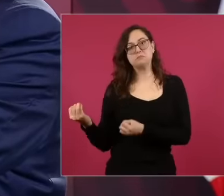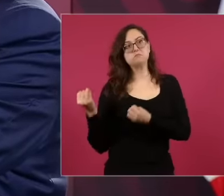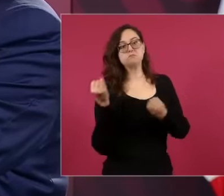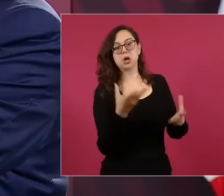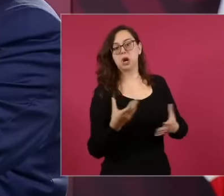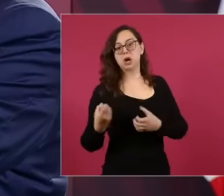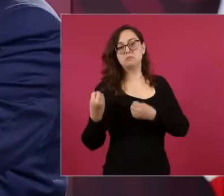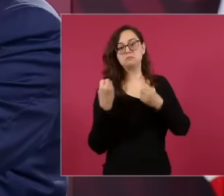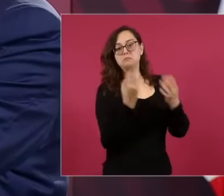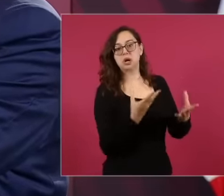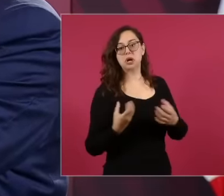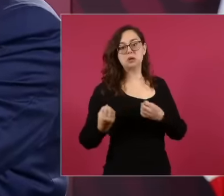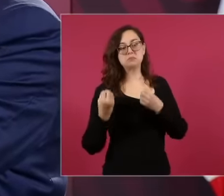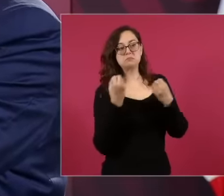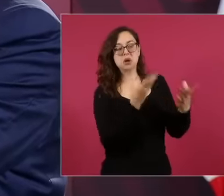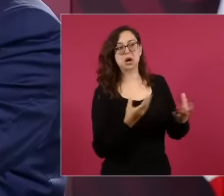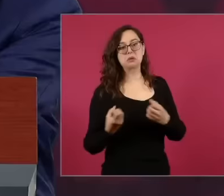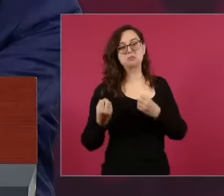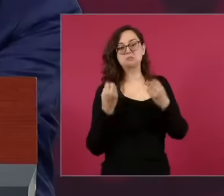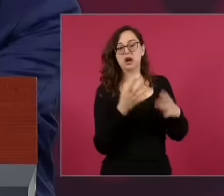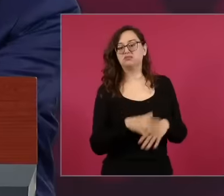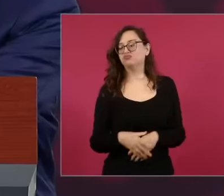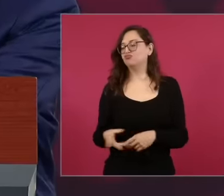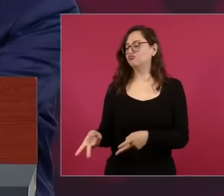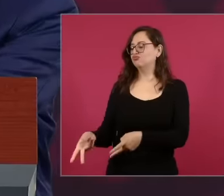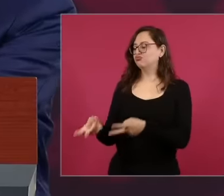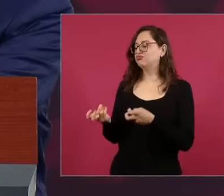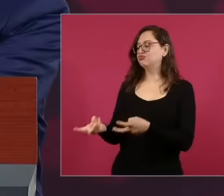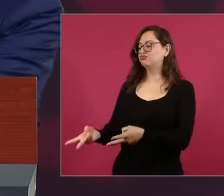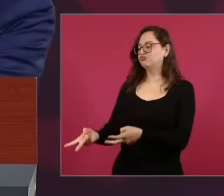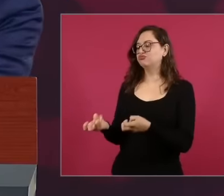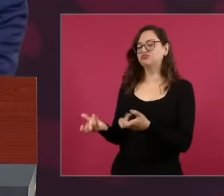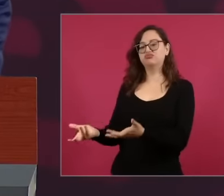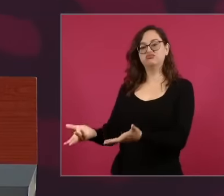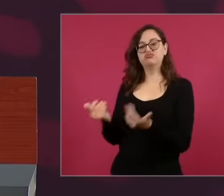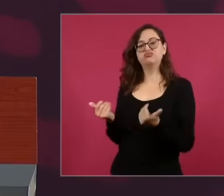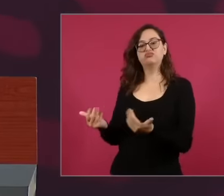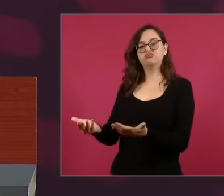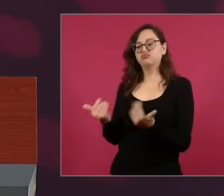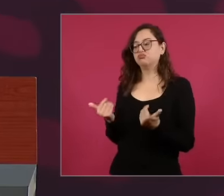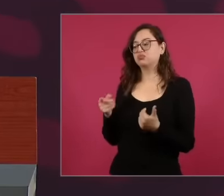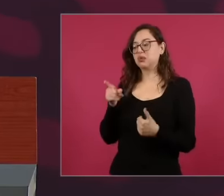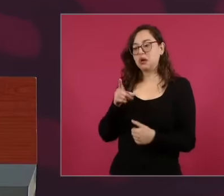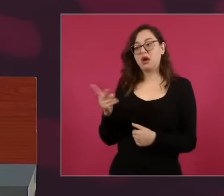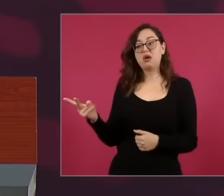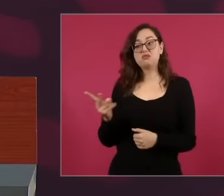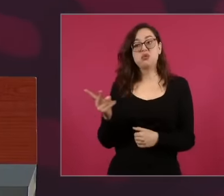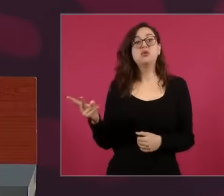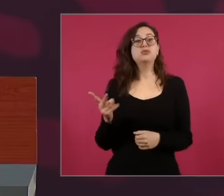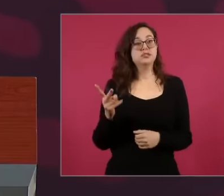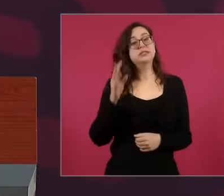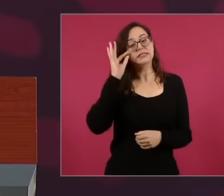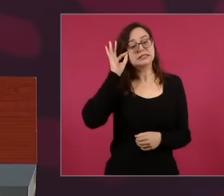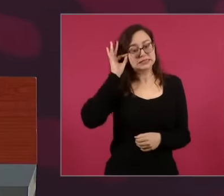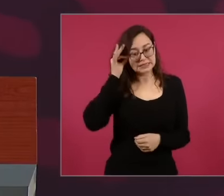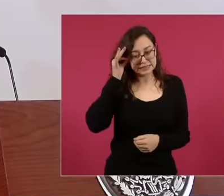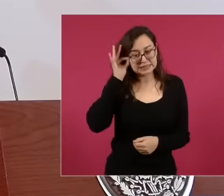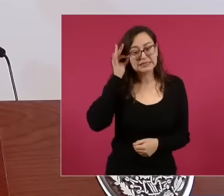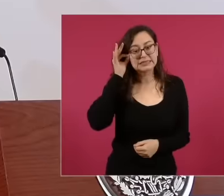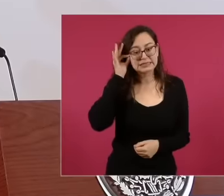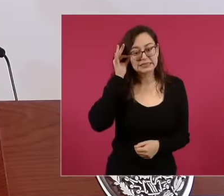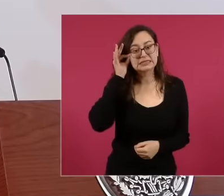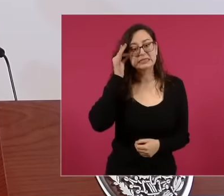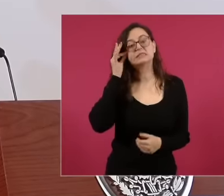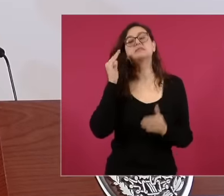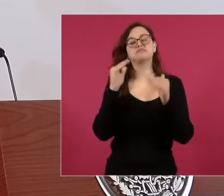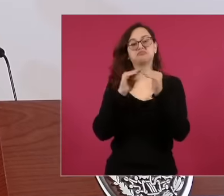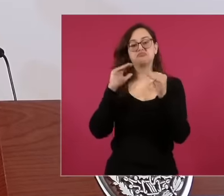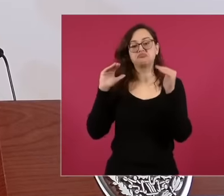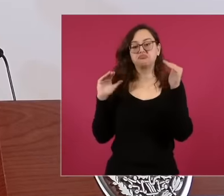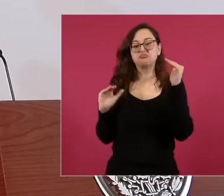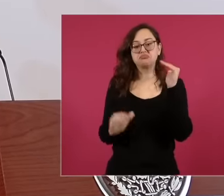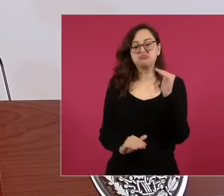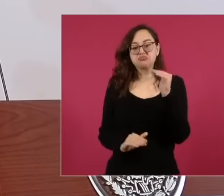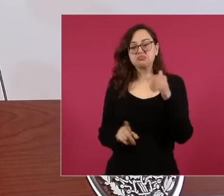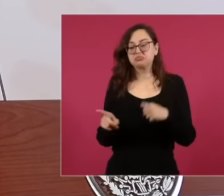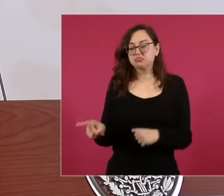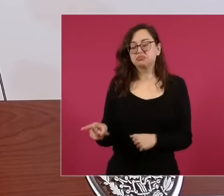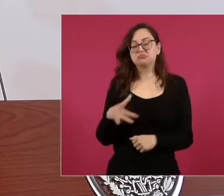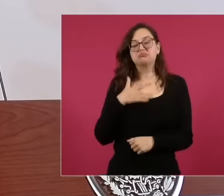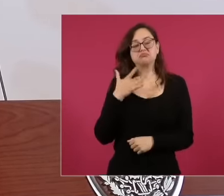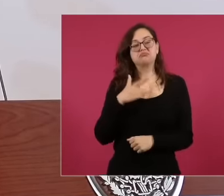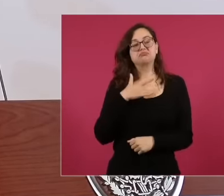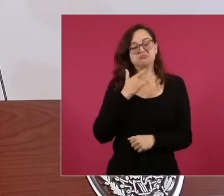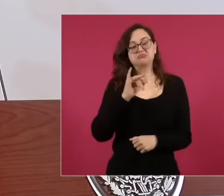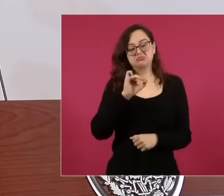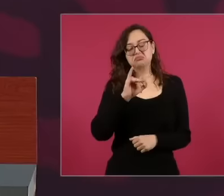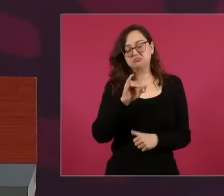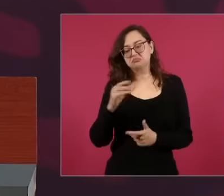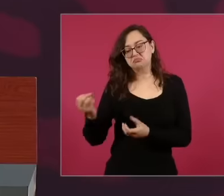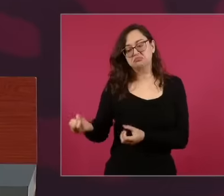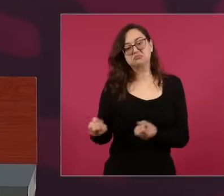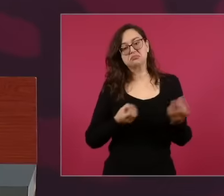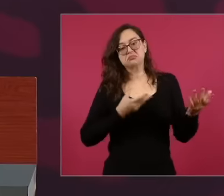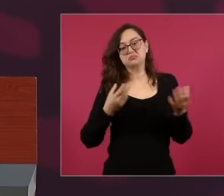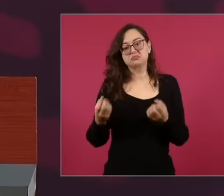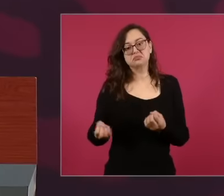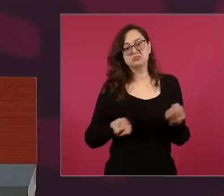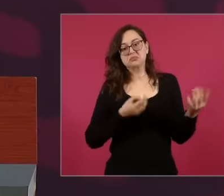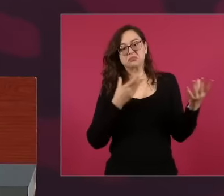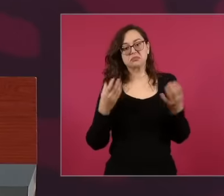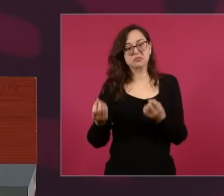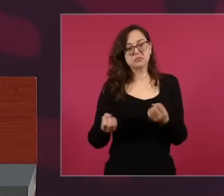than the Americans Because they were this orthodox they went beyond what was